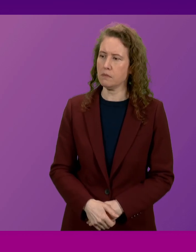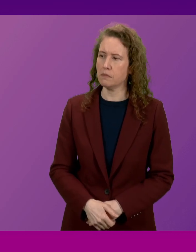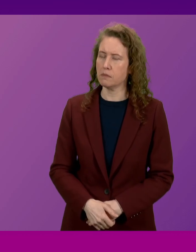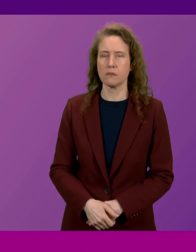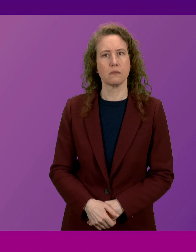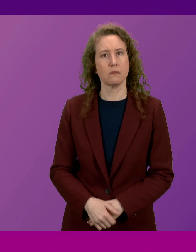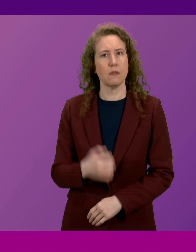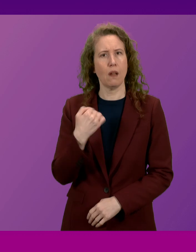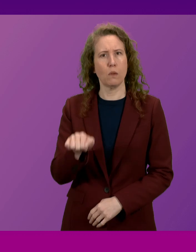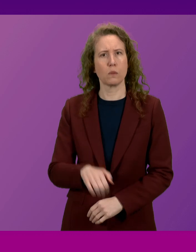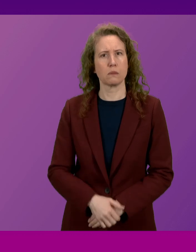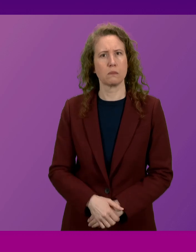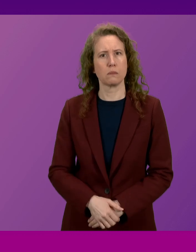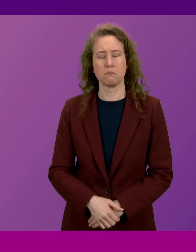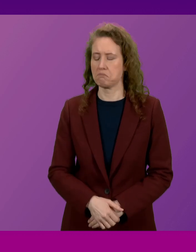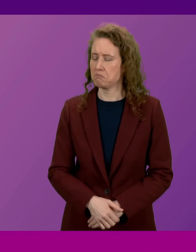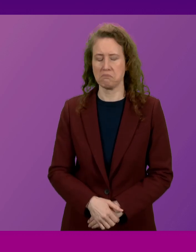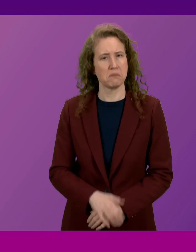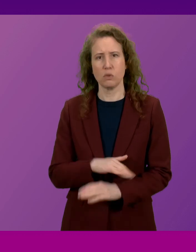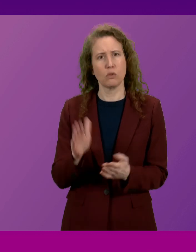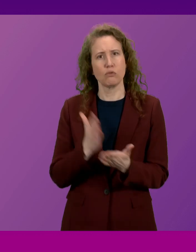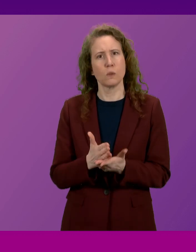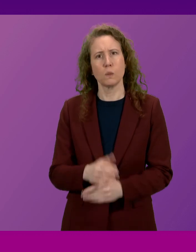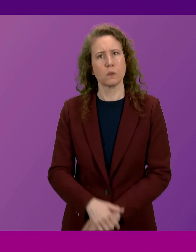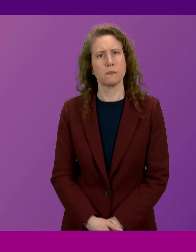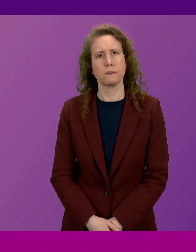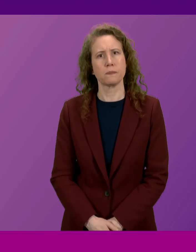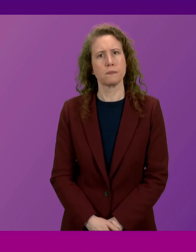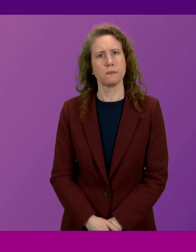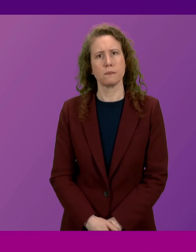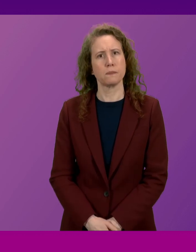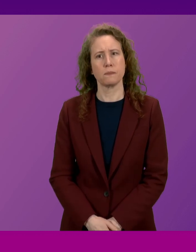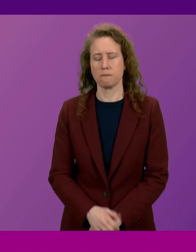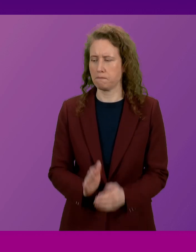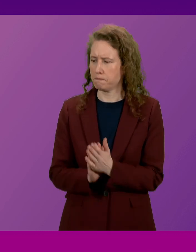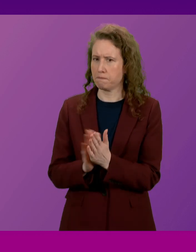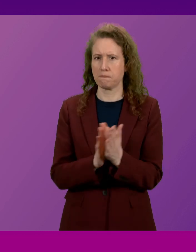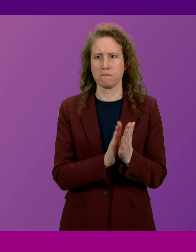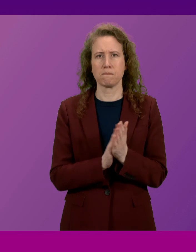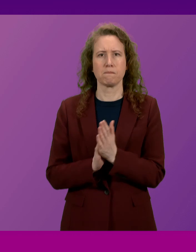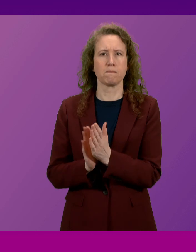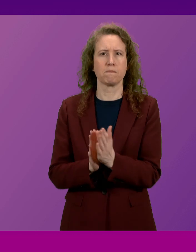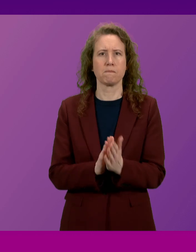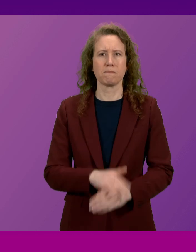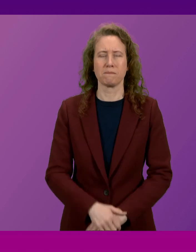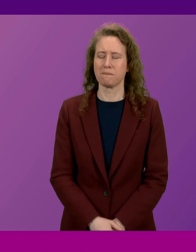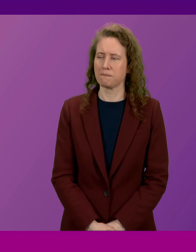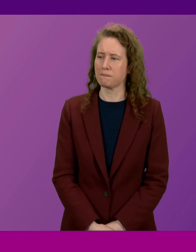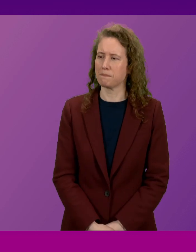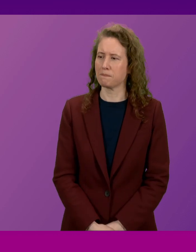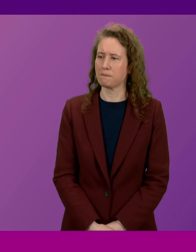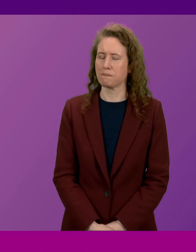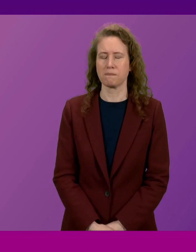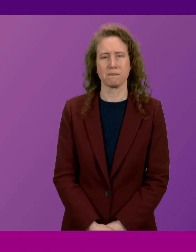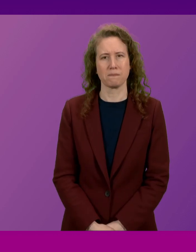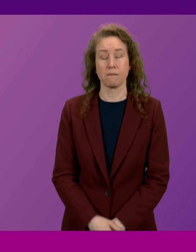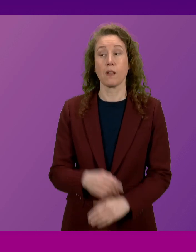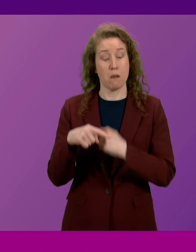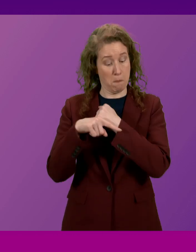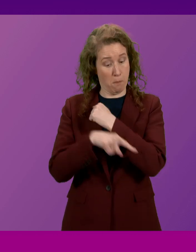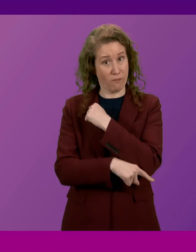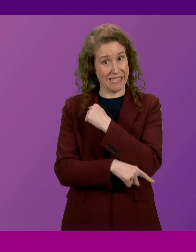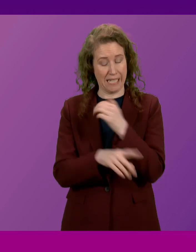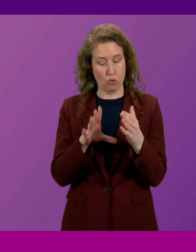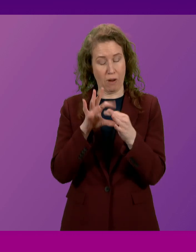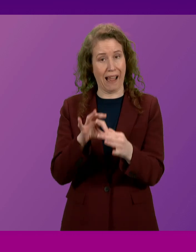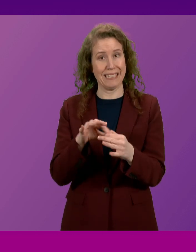No, I will not, because that is not the case. The poverty-related attainment gap has reduced